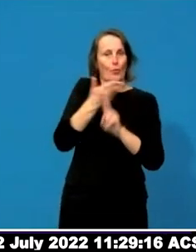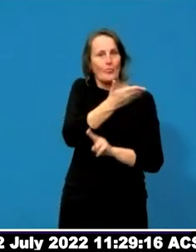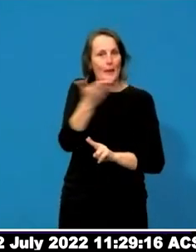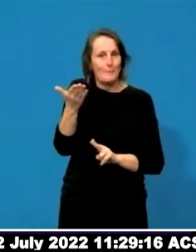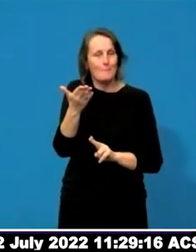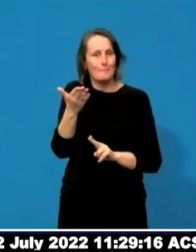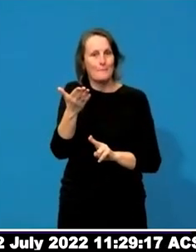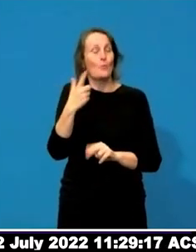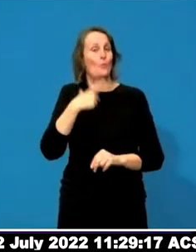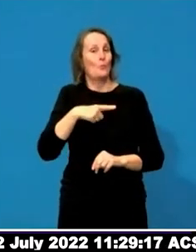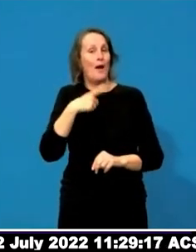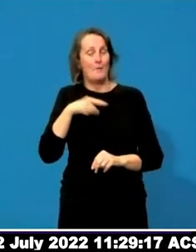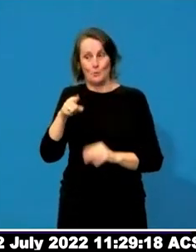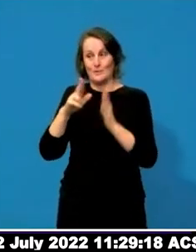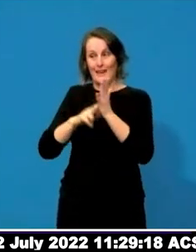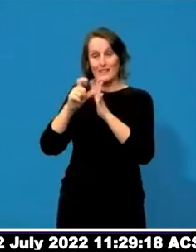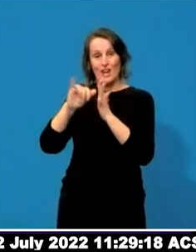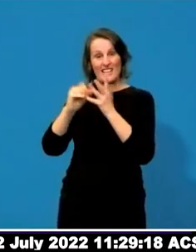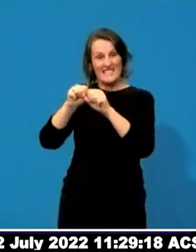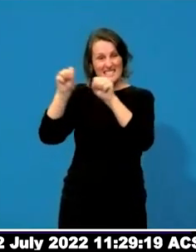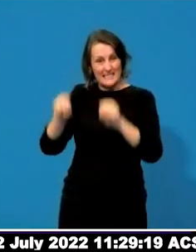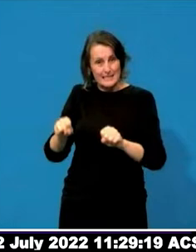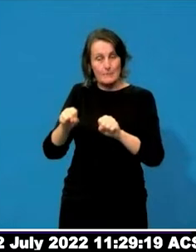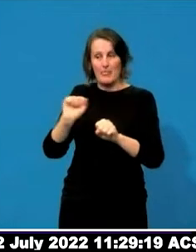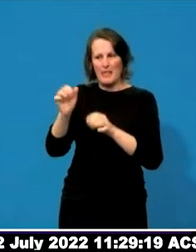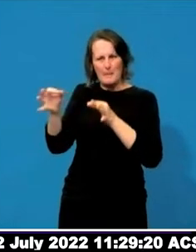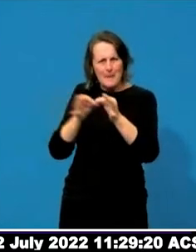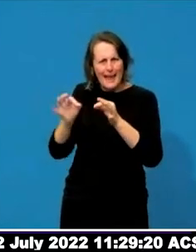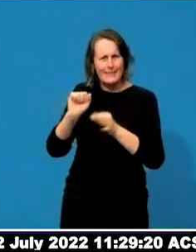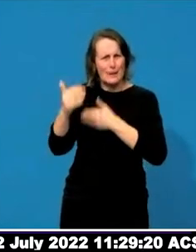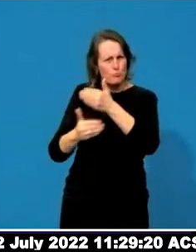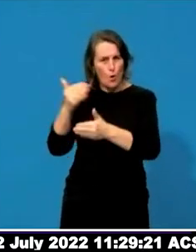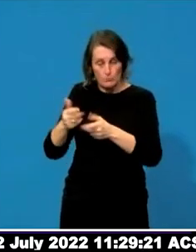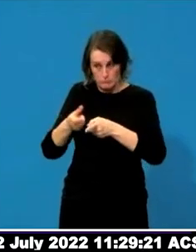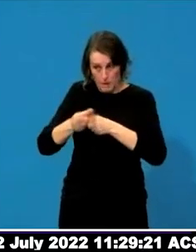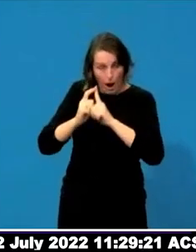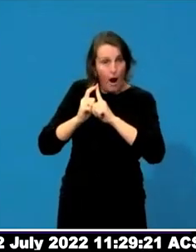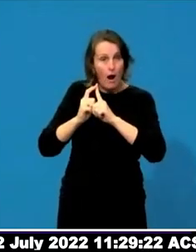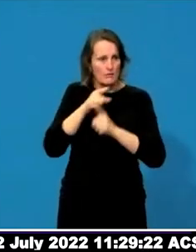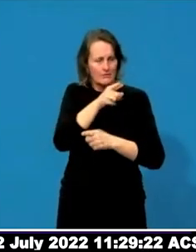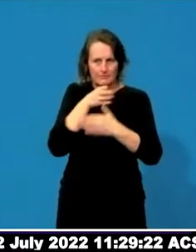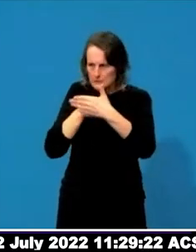of the NDIS system plans and processes, the technology and digital literacy